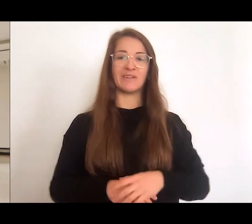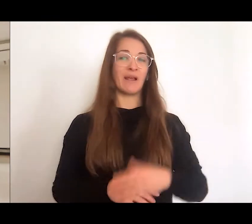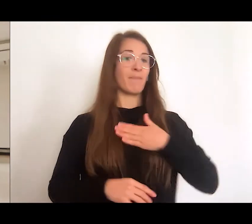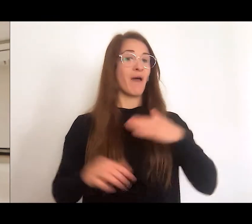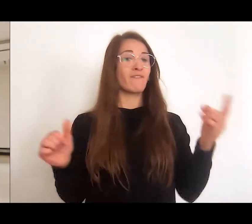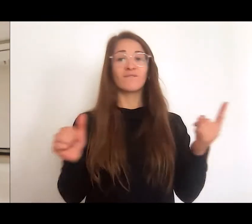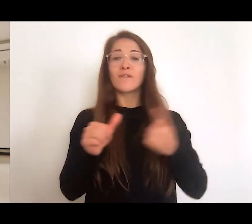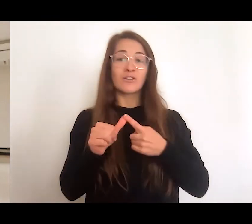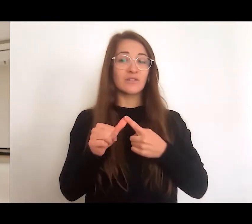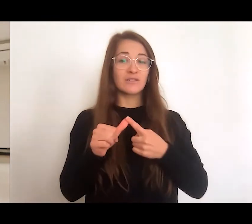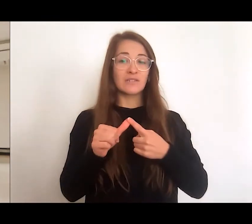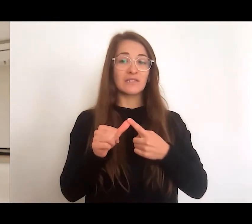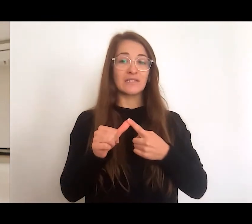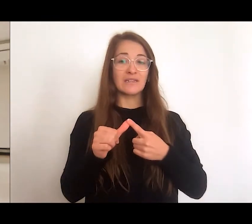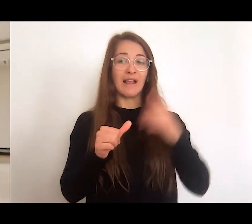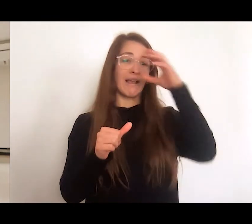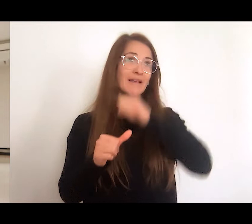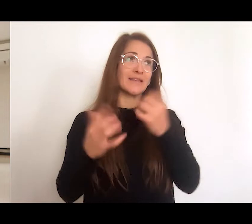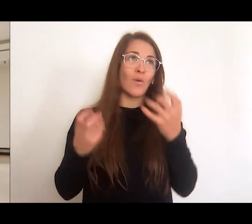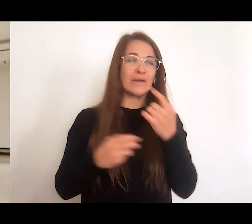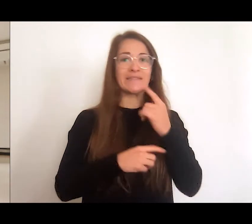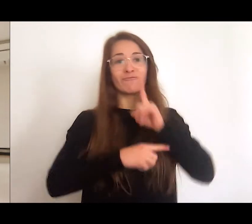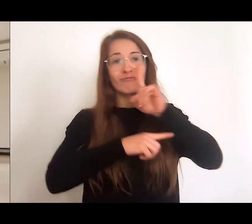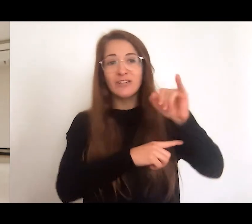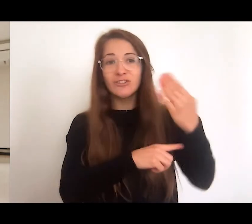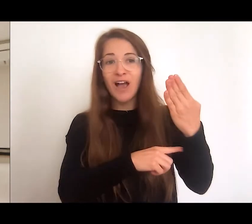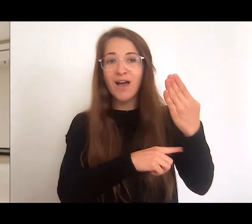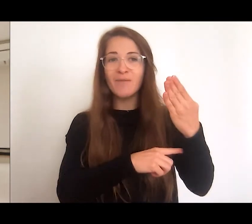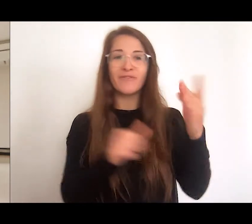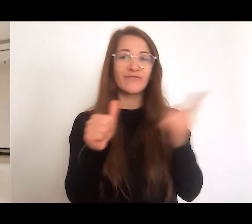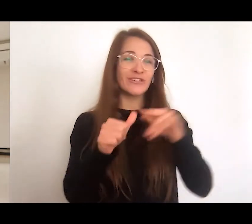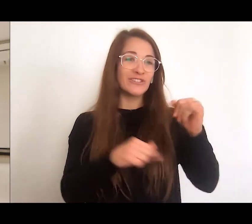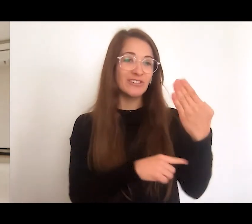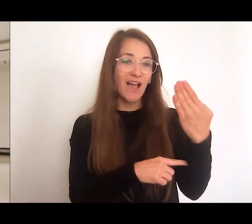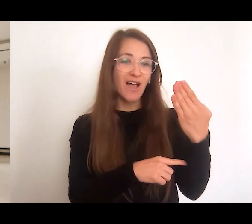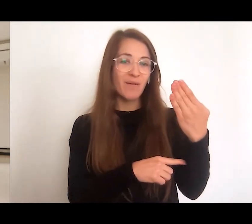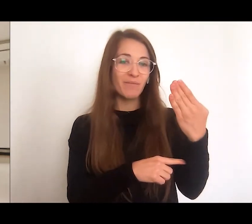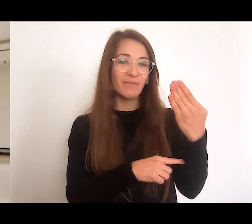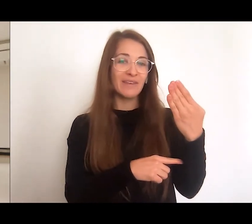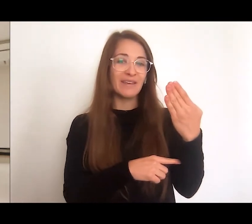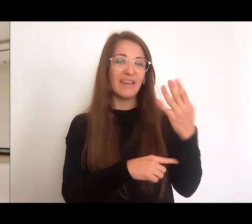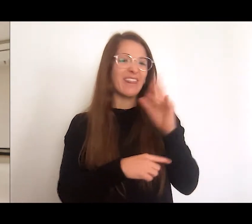SO HOWEVER, MY FIRST I GUESS I WANT TO SAY REALLY JOB, THE